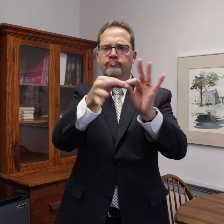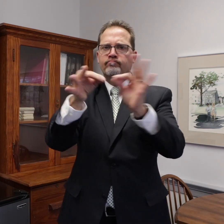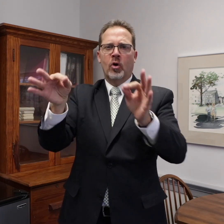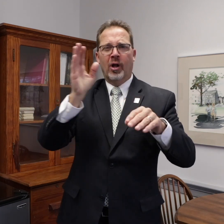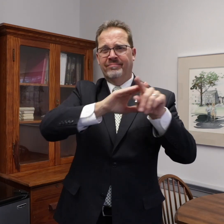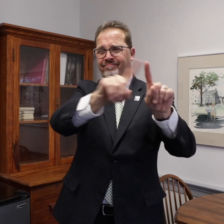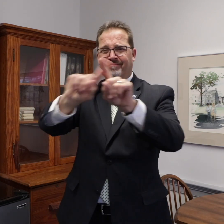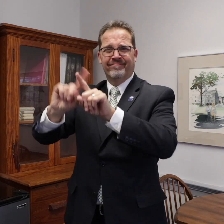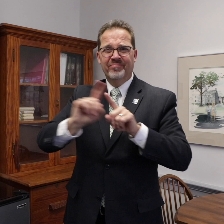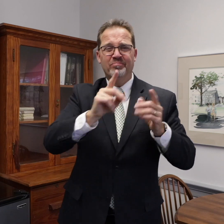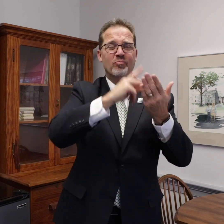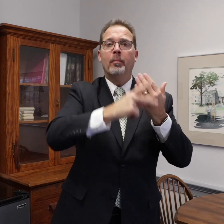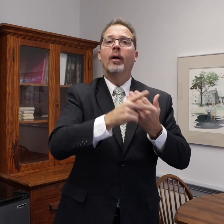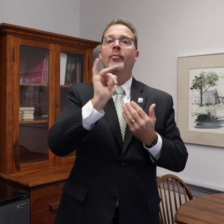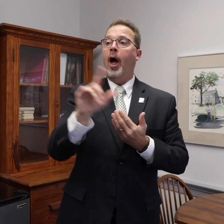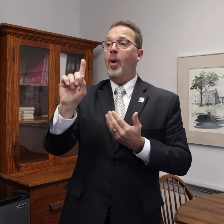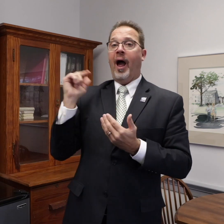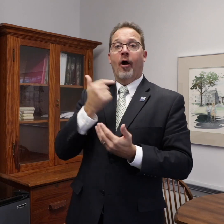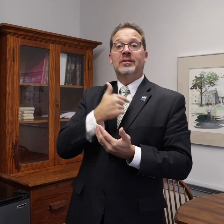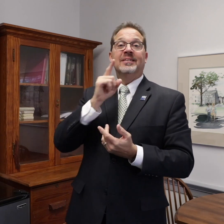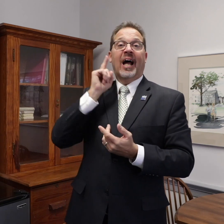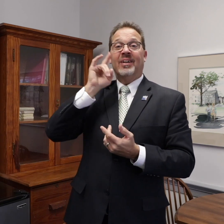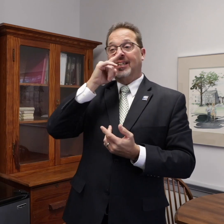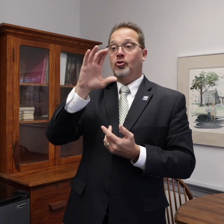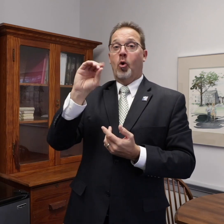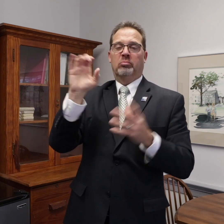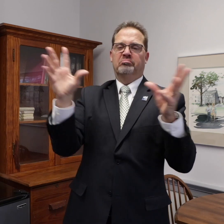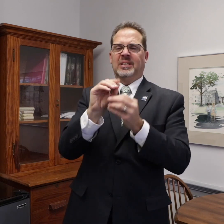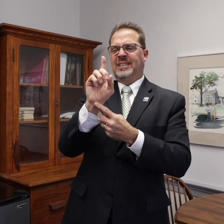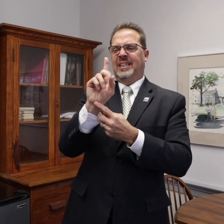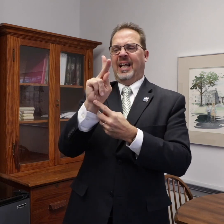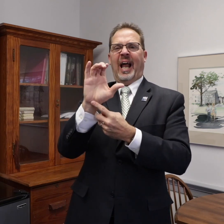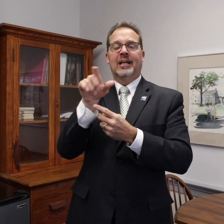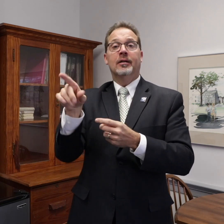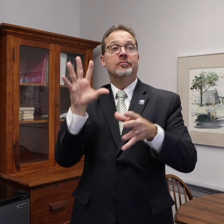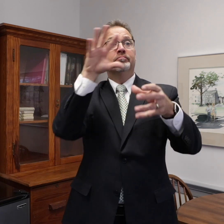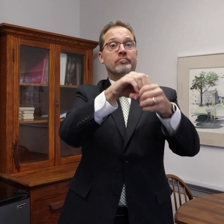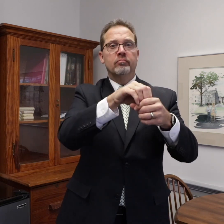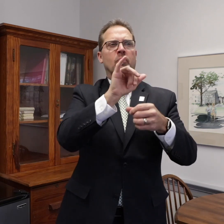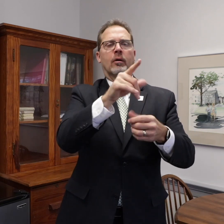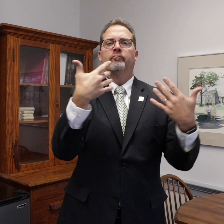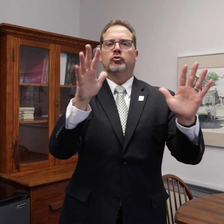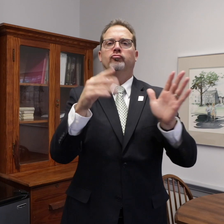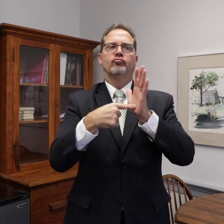projects have demonstrated that deaf kids can be